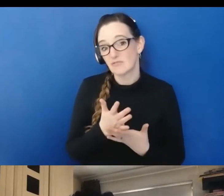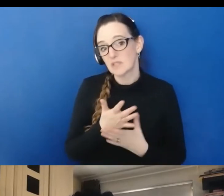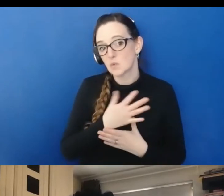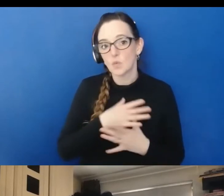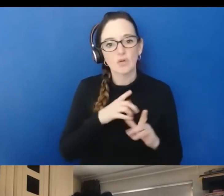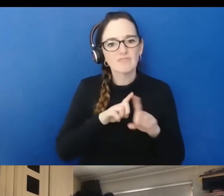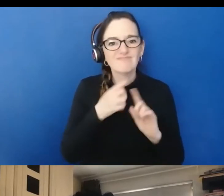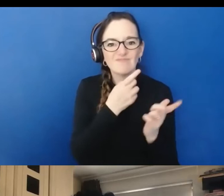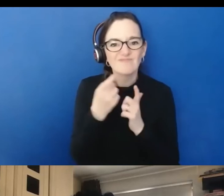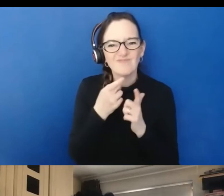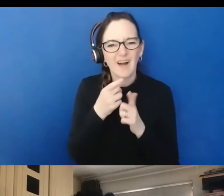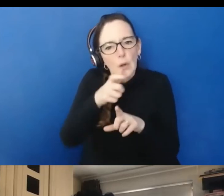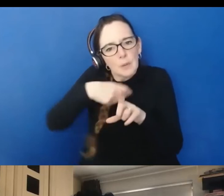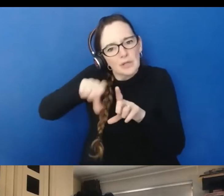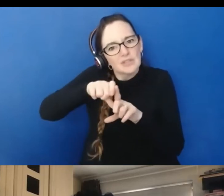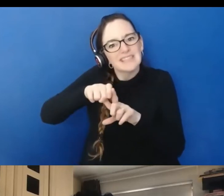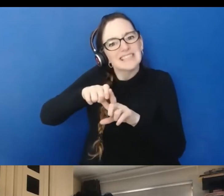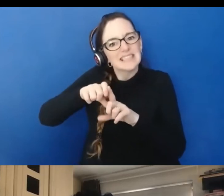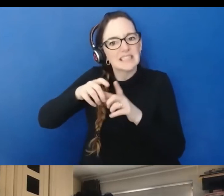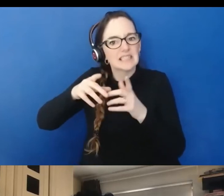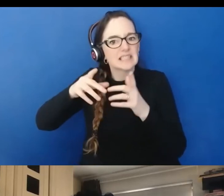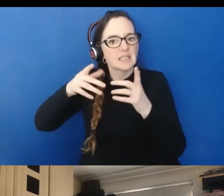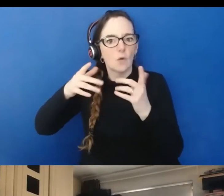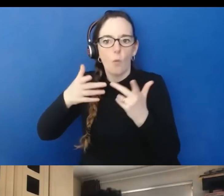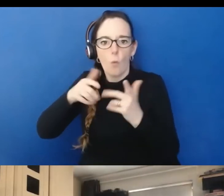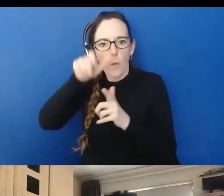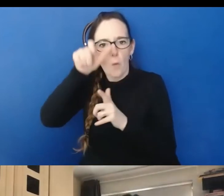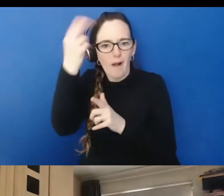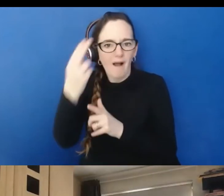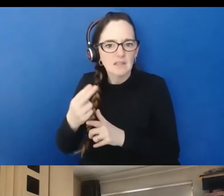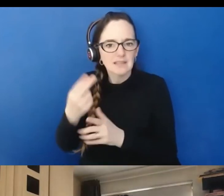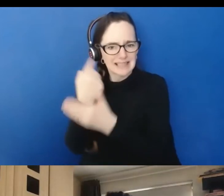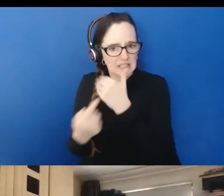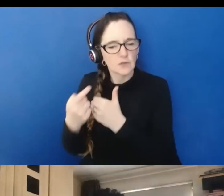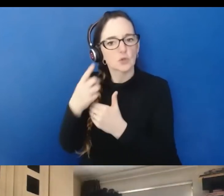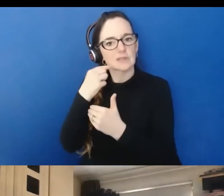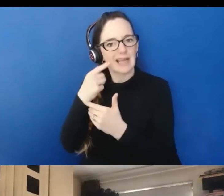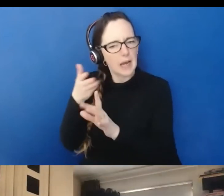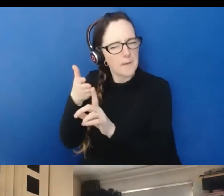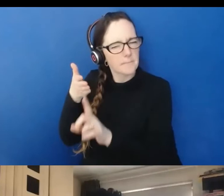So, it was a from mouth to mouth. >> SIDDHARTH: Do you think there are any gaps